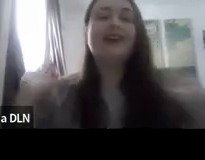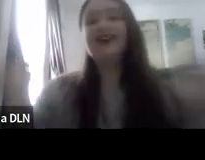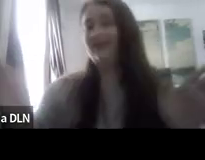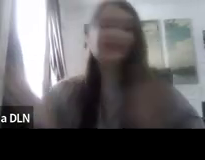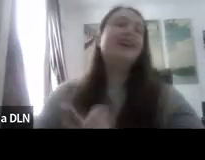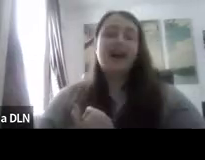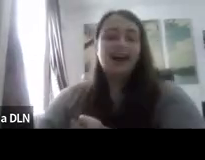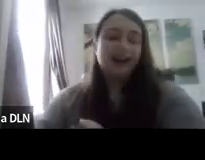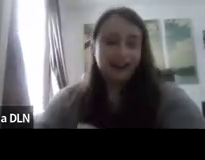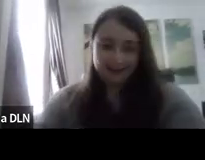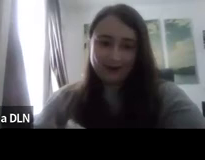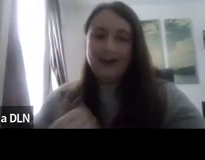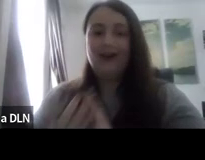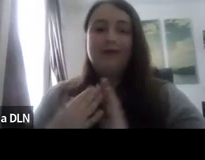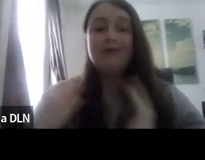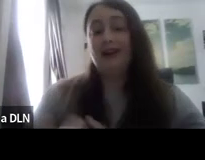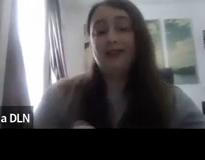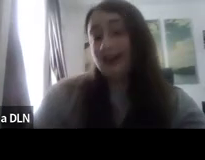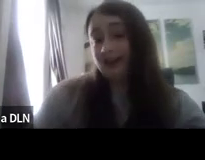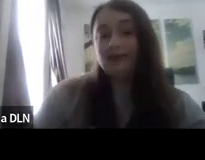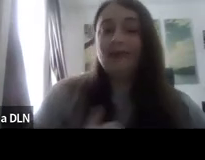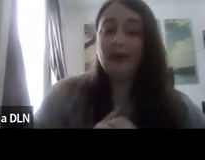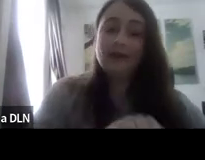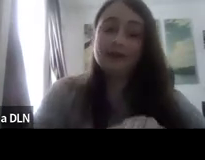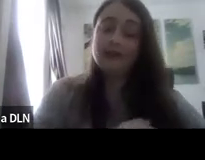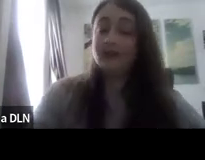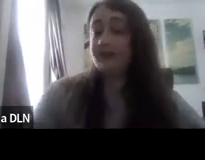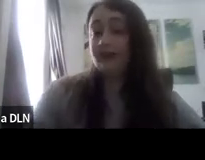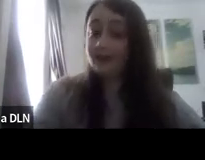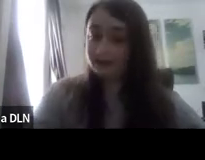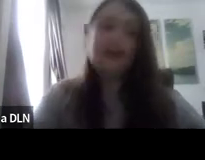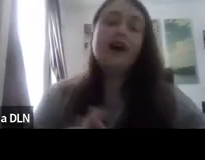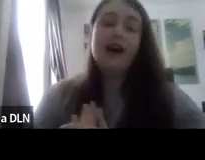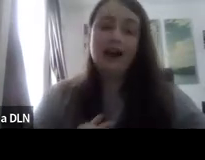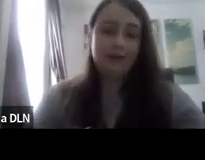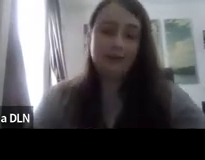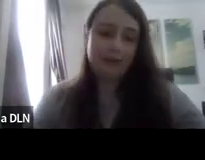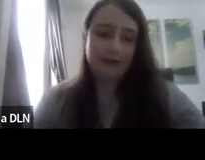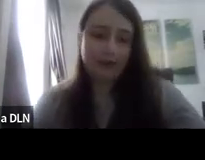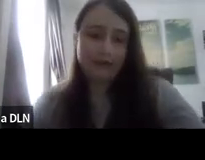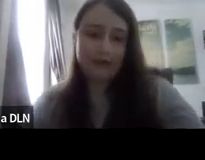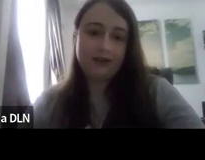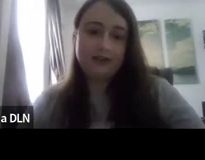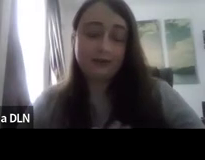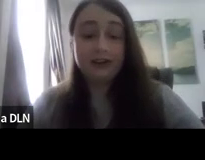But hi, all. My name is Anna. My pronouns are she/her. I'm a member of the Disabled